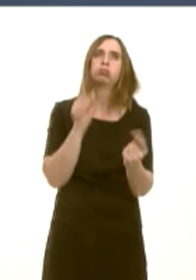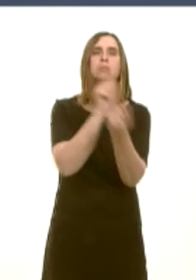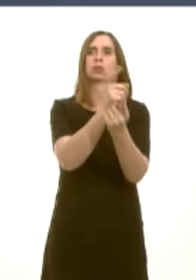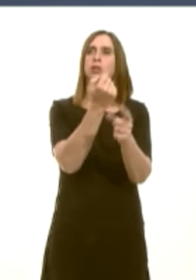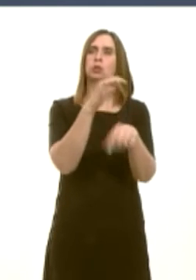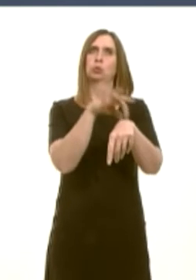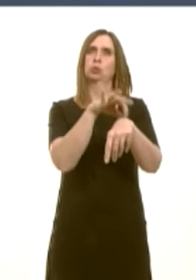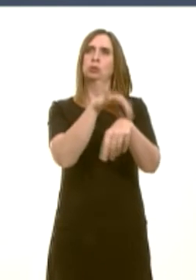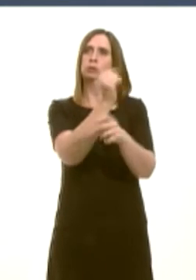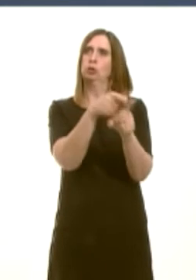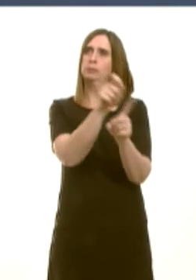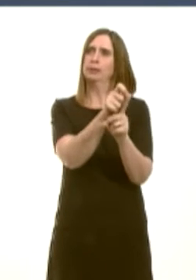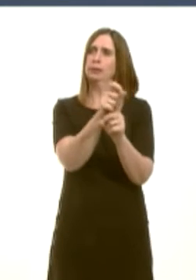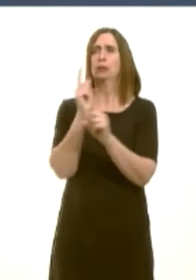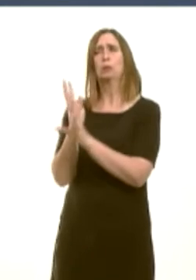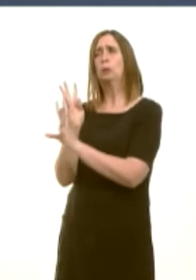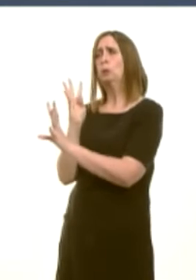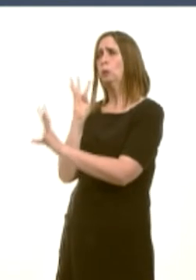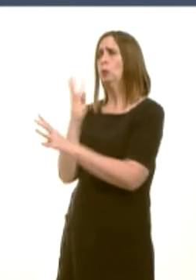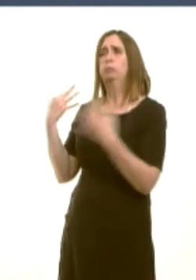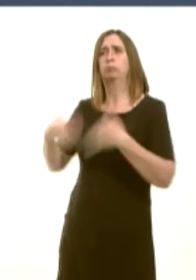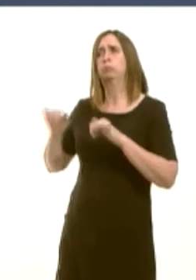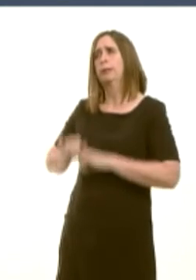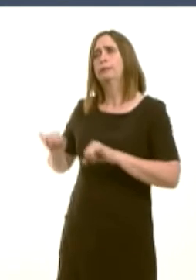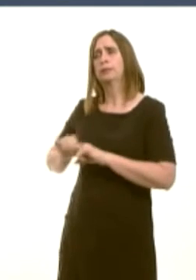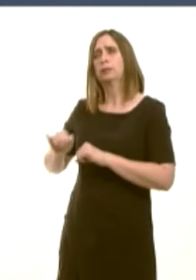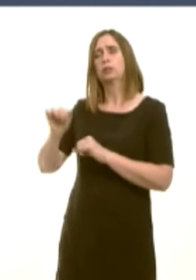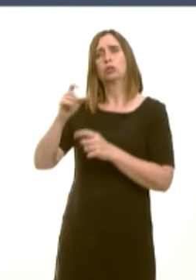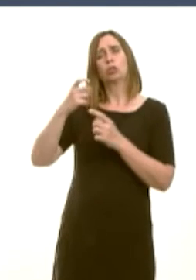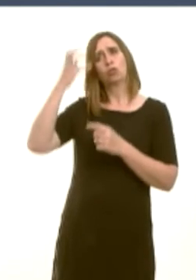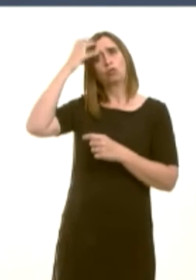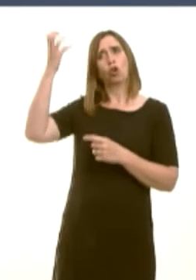other people who are waiting for far longer. Now, the royal college tell us that 23 per